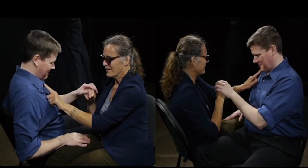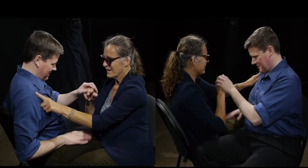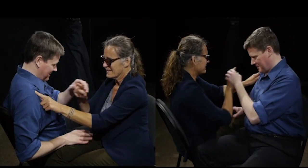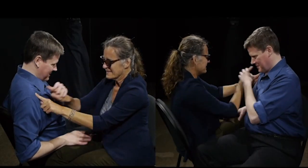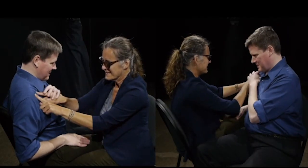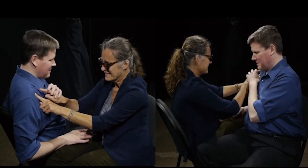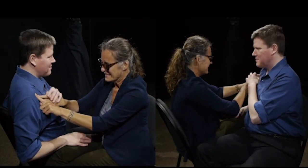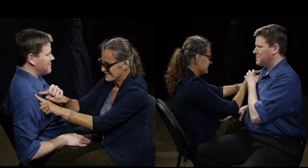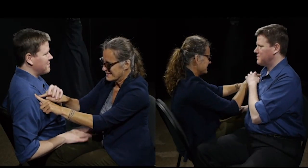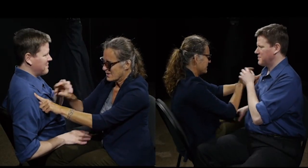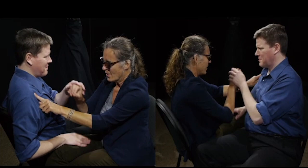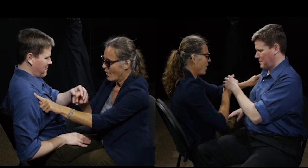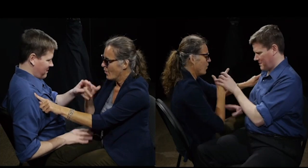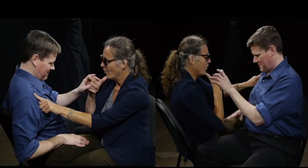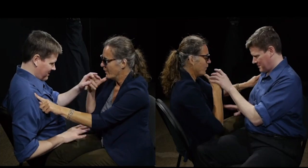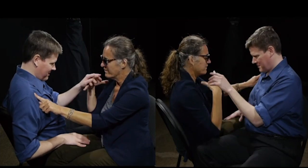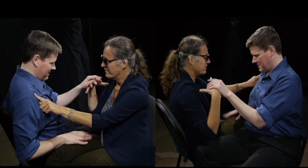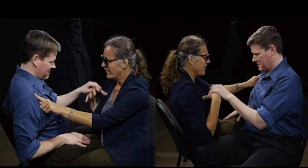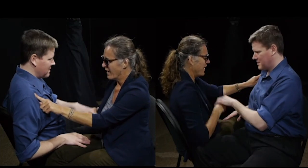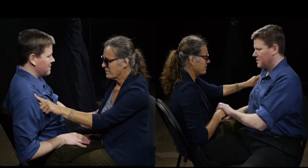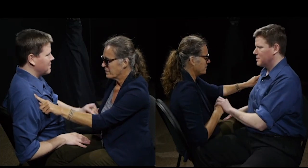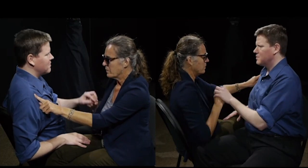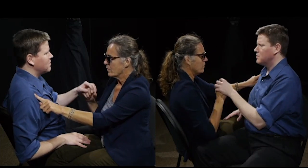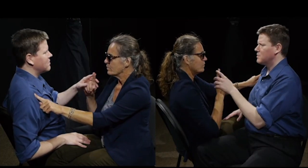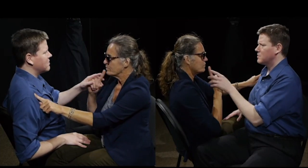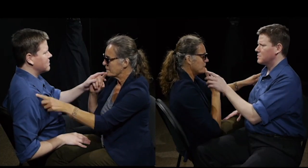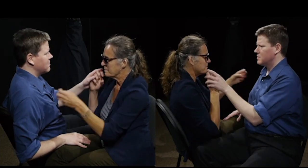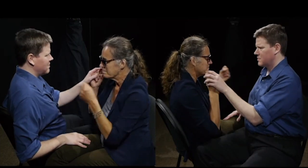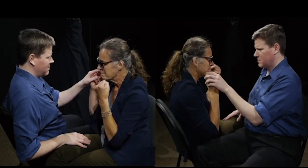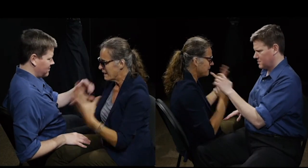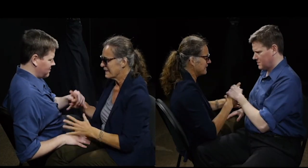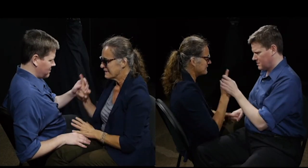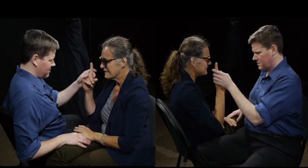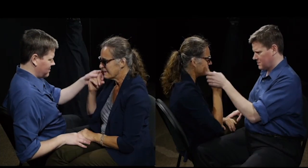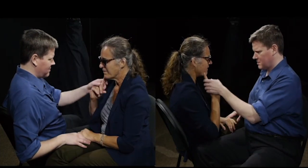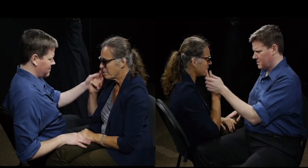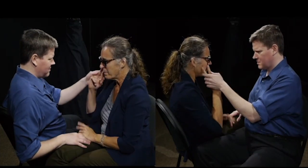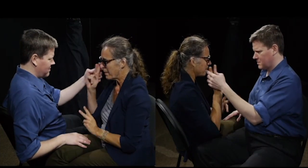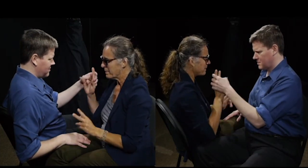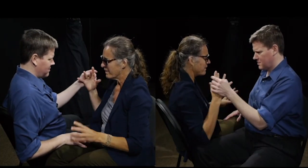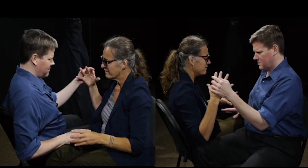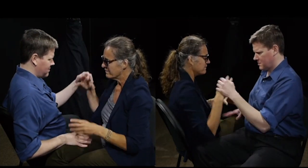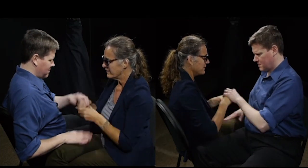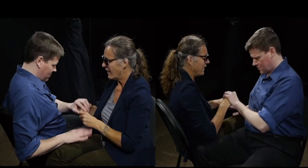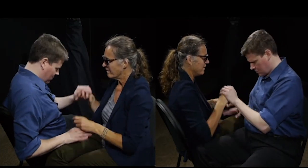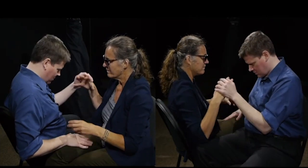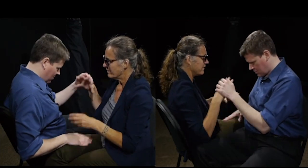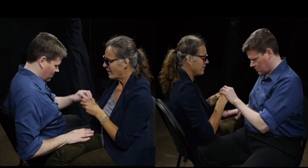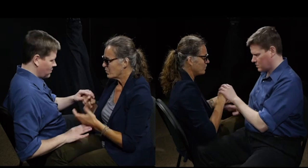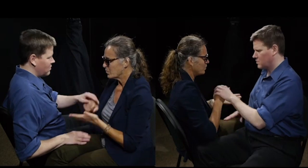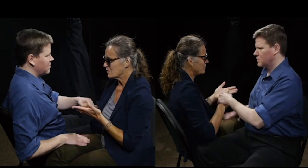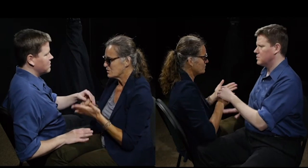Protactile DeafBlind communities involved in this research, without whom this work would not have been possible.